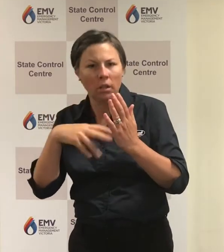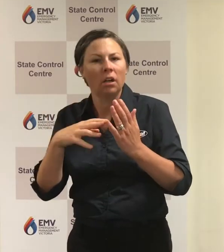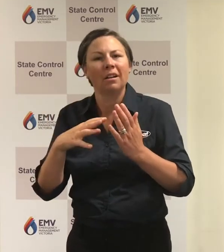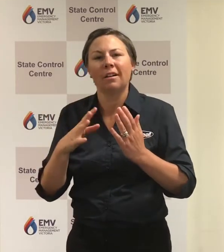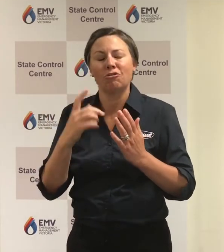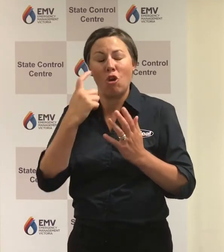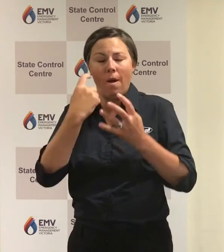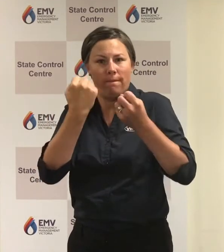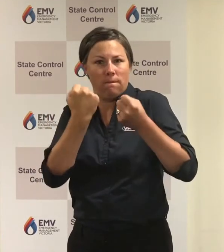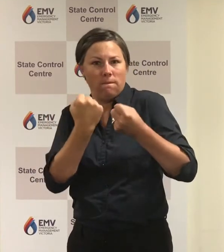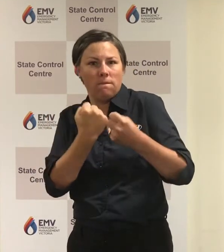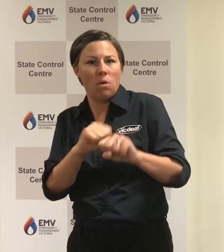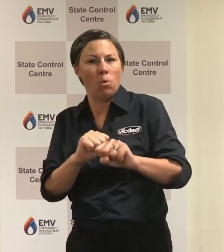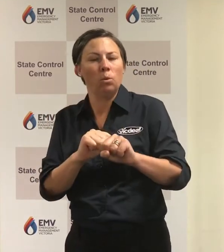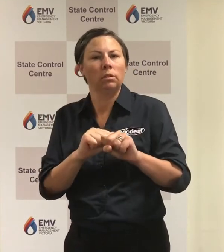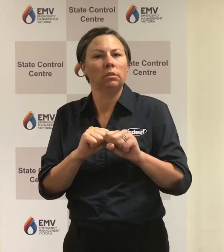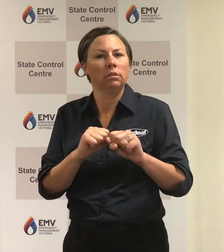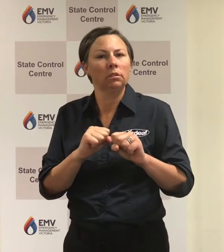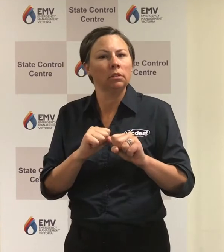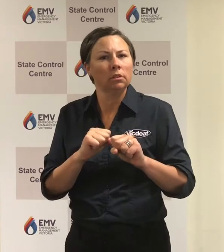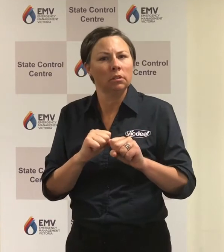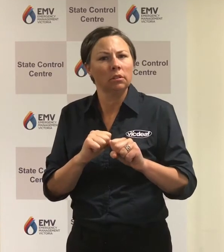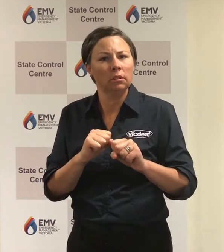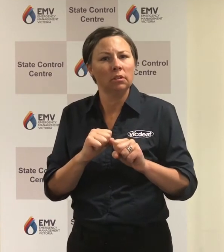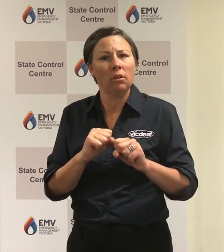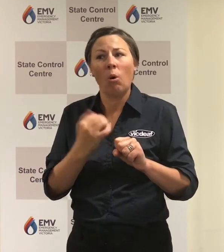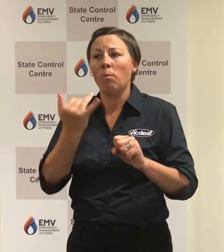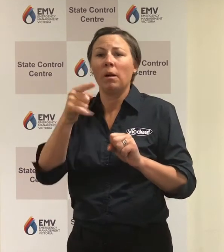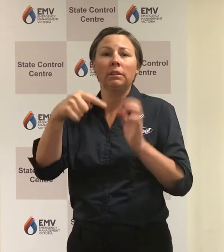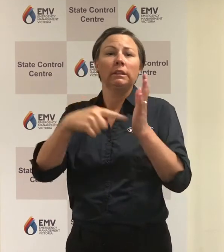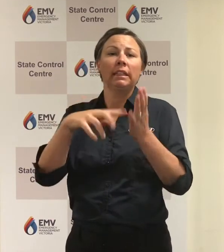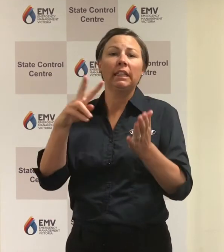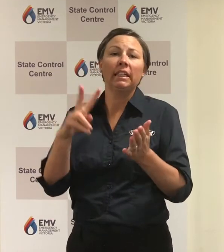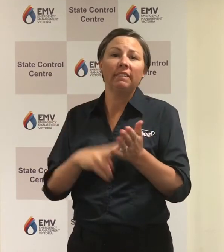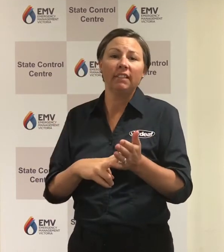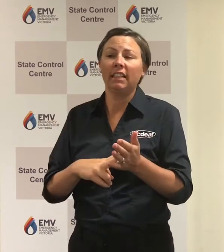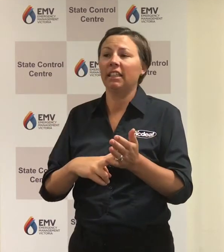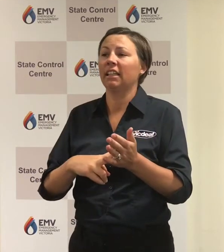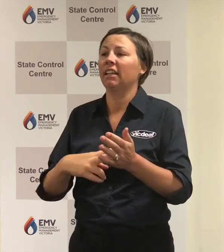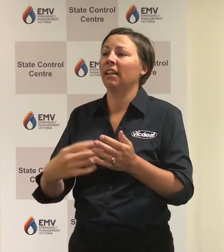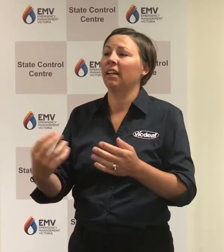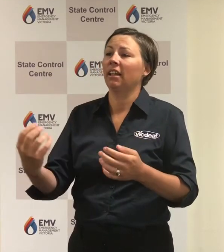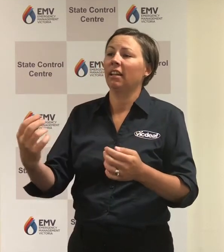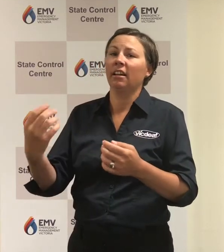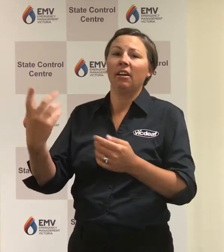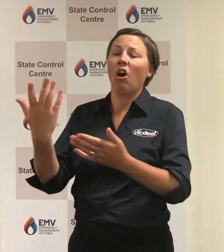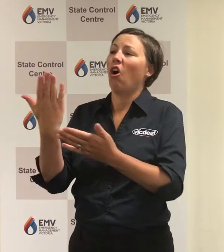natural tendency to have the television or the computer open and going back.